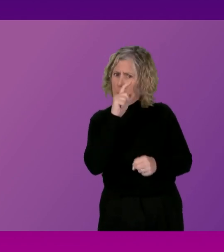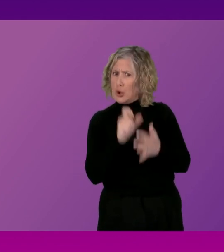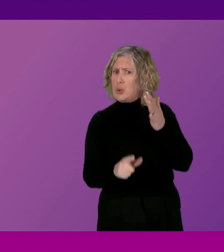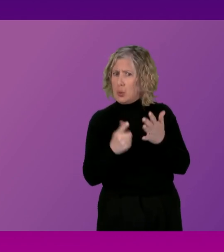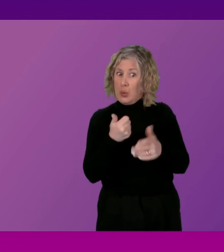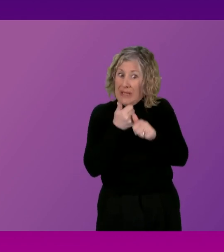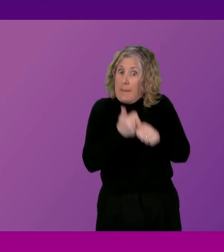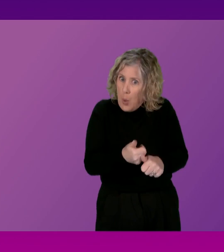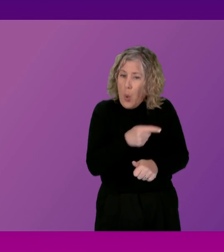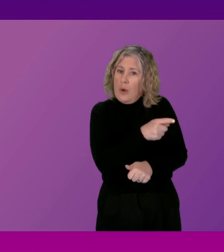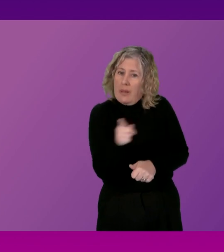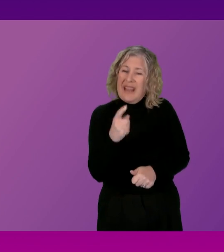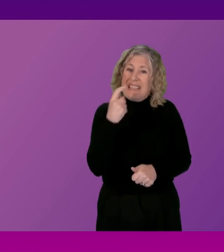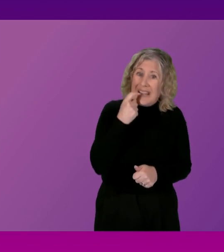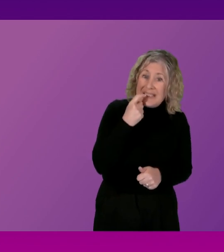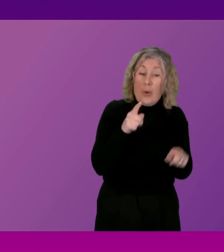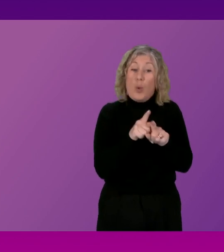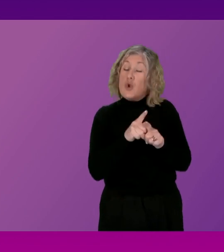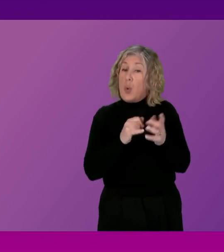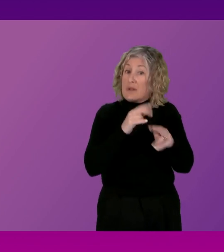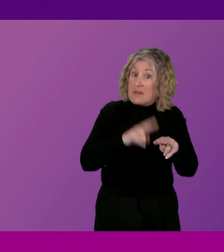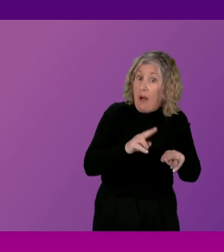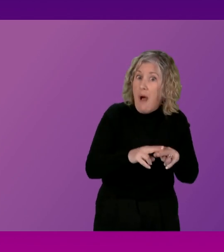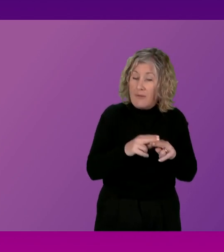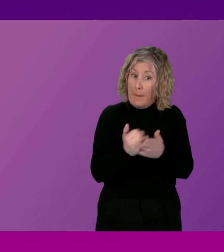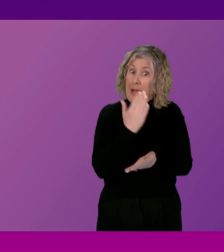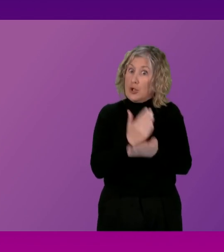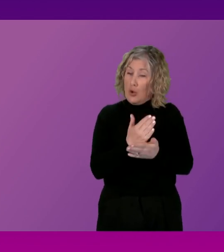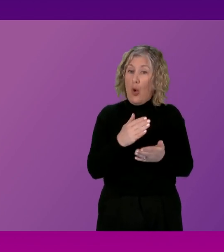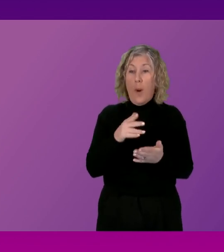dentists and their staff to ensure that their services remain accessible for all?